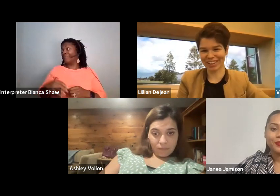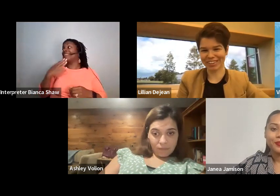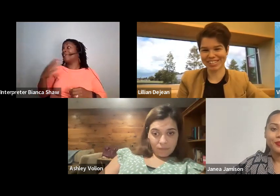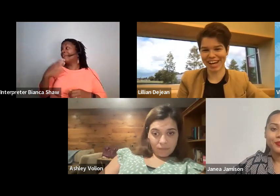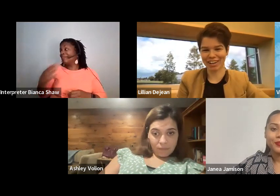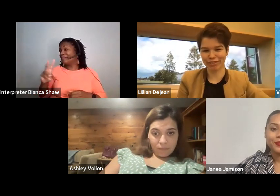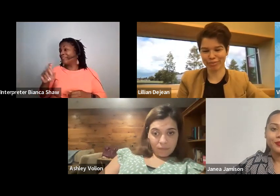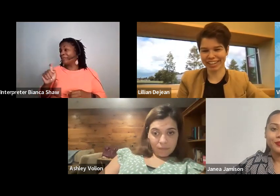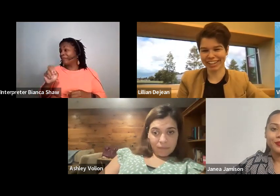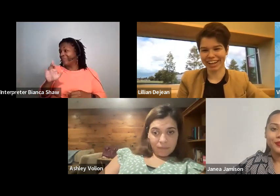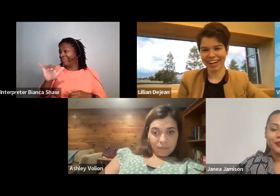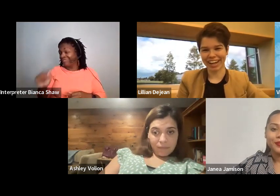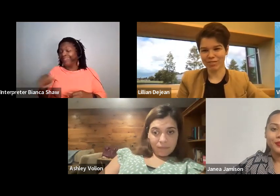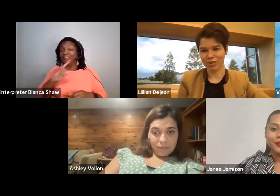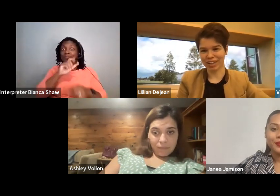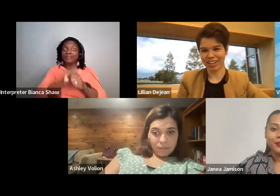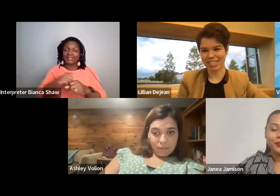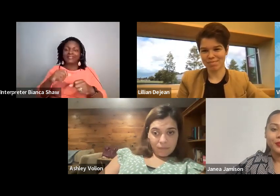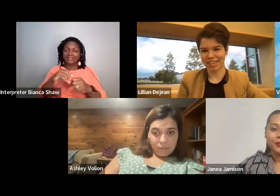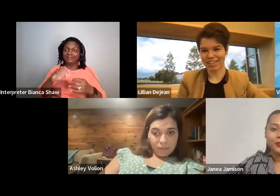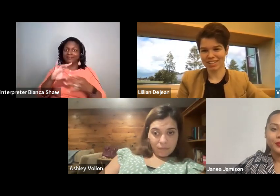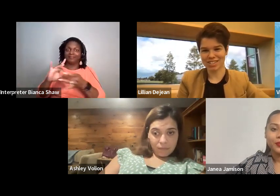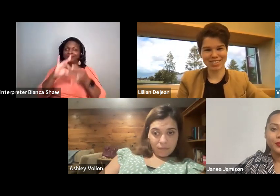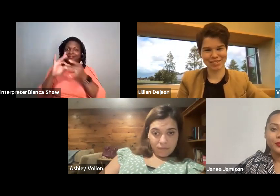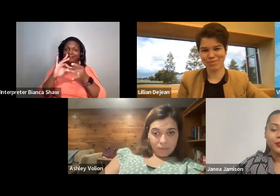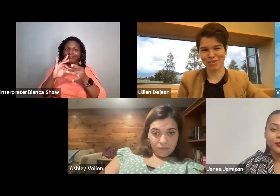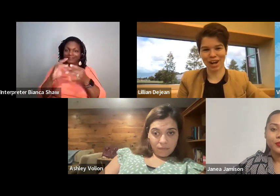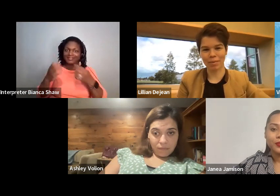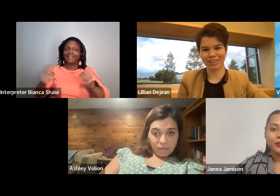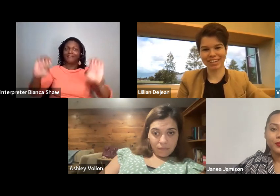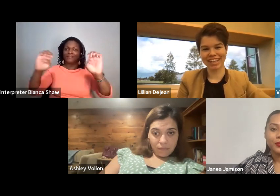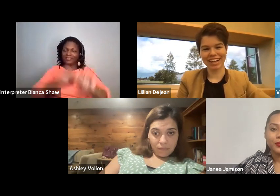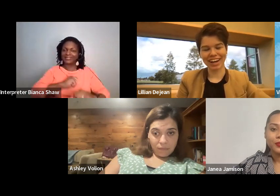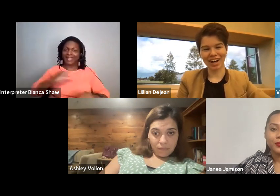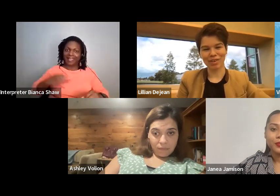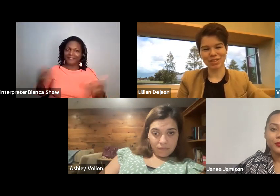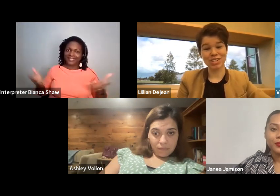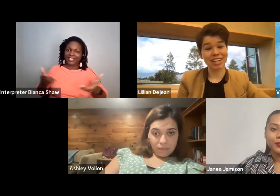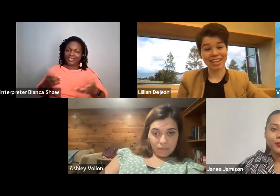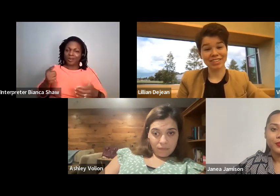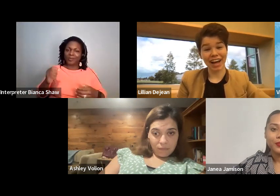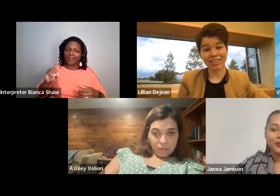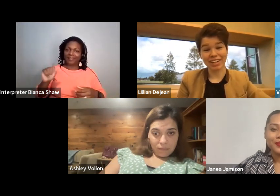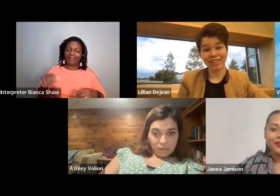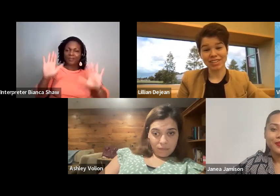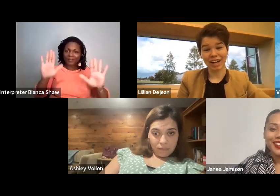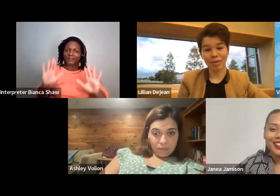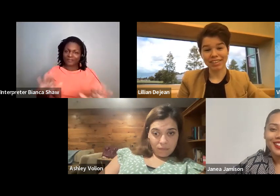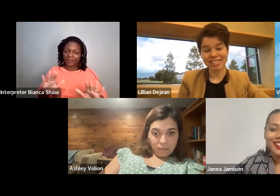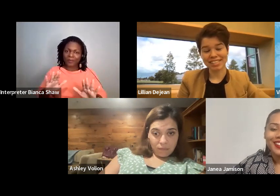The good of staff, but everyone has been just phenomenal. Janet, do you have any closing comments?